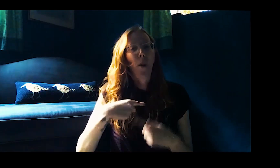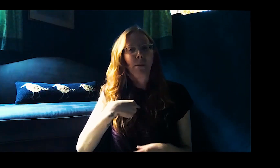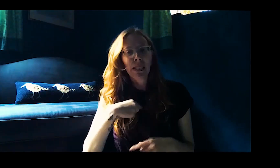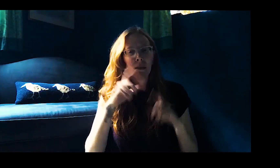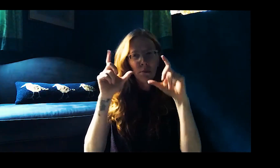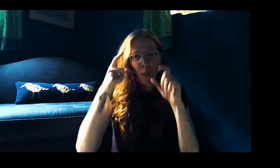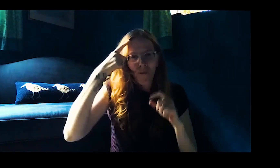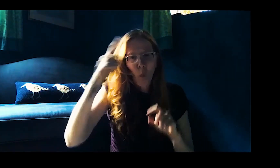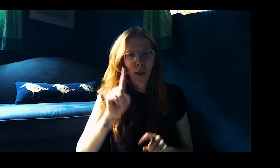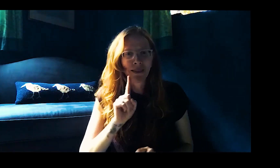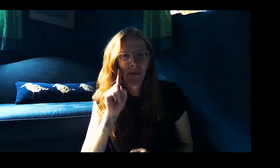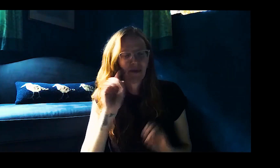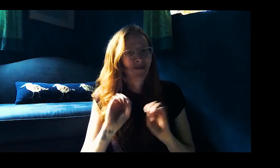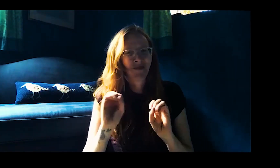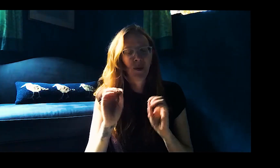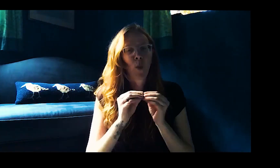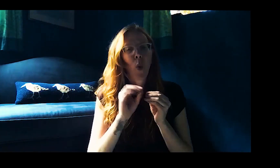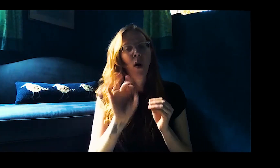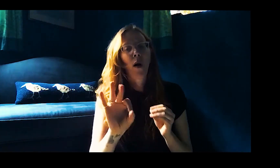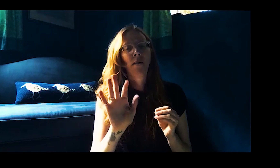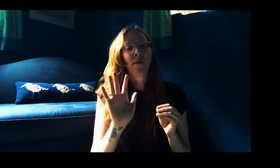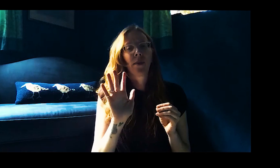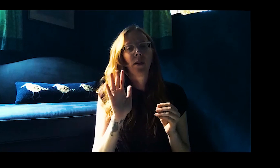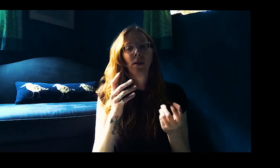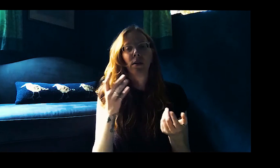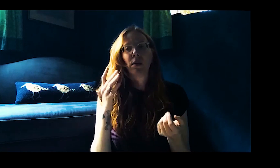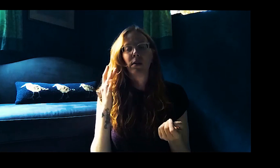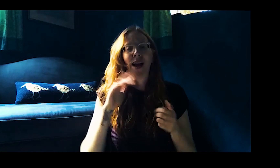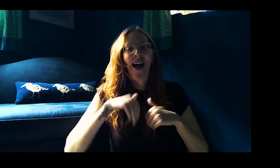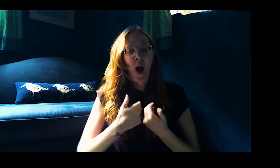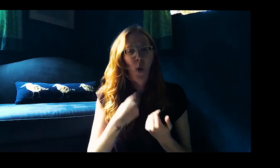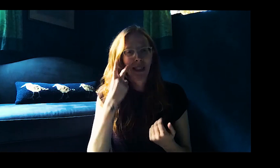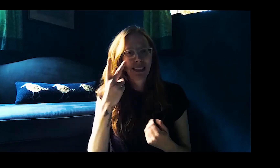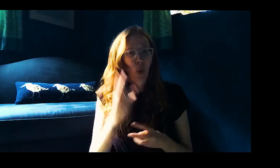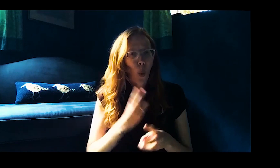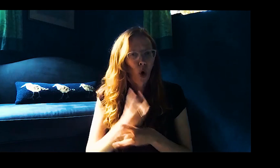and it's not about me. I'm taking pictures for deaf culture. It's it's how I see the world. It's